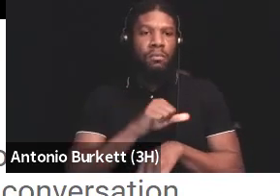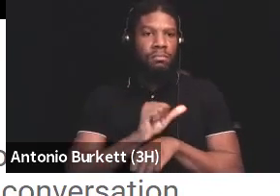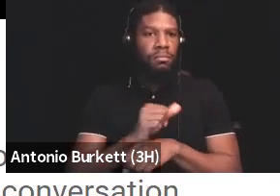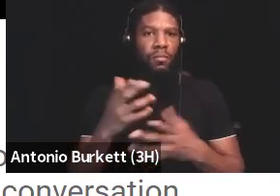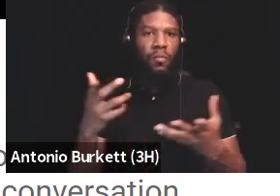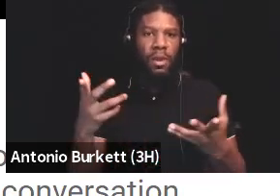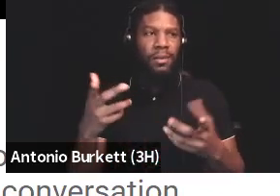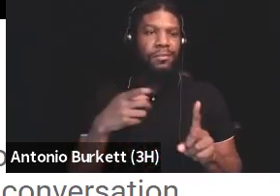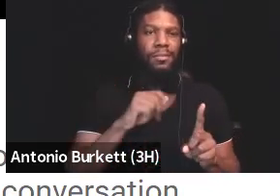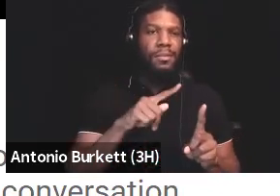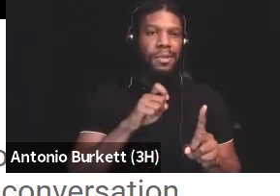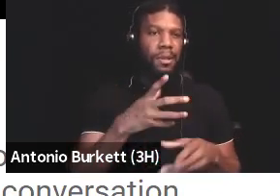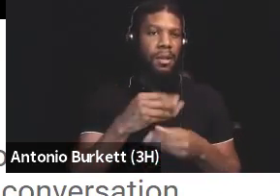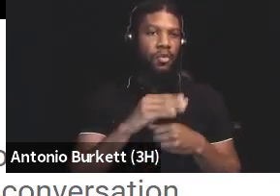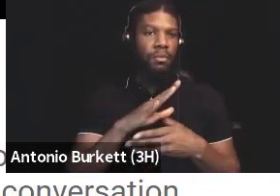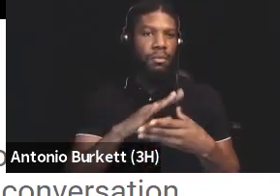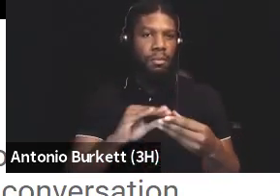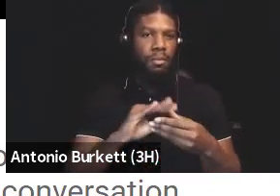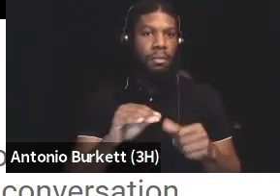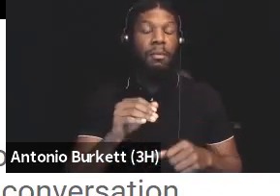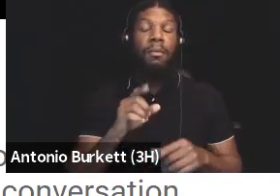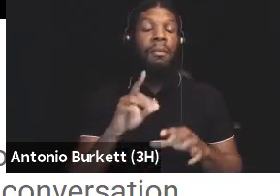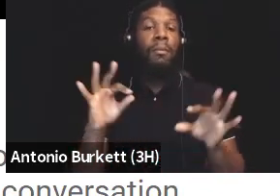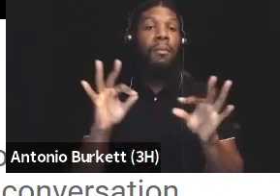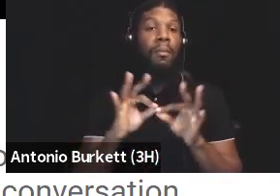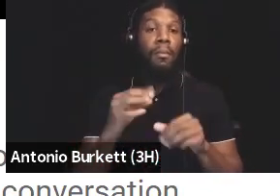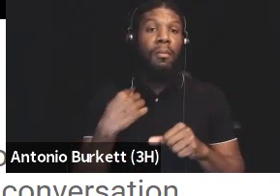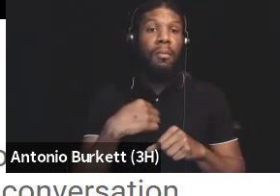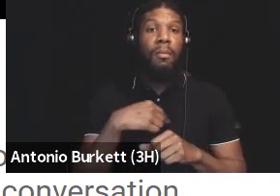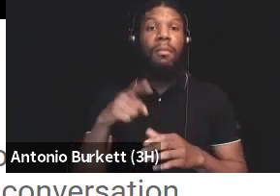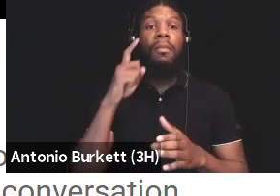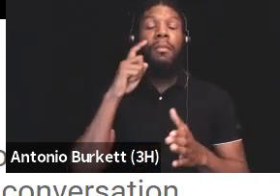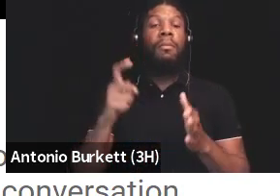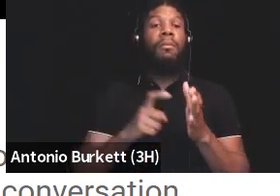is making sure that we are acknowledging that faculty are not writing instructors. And that